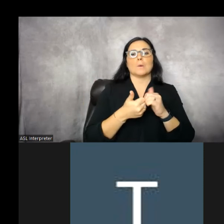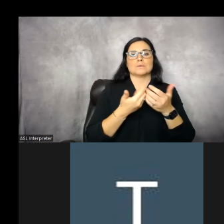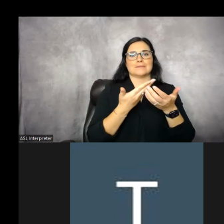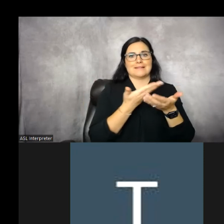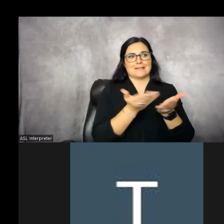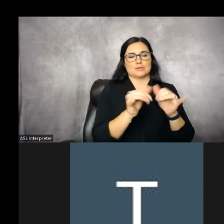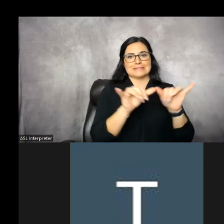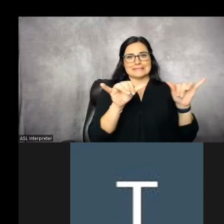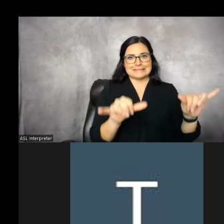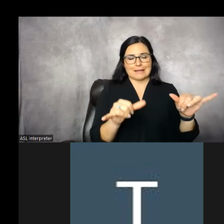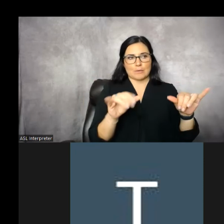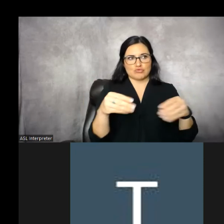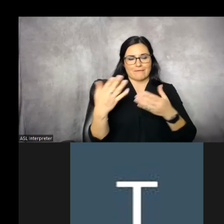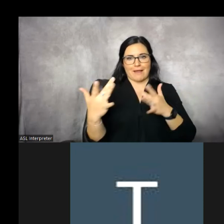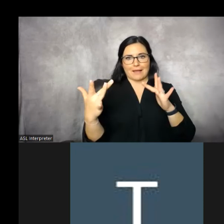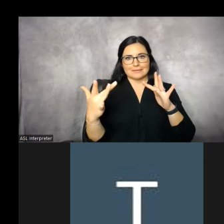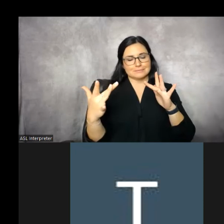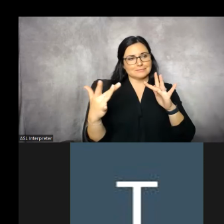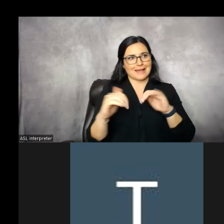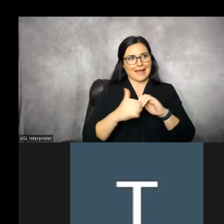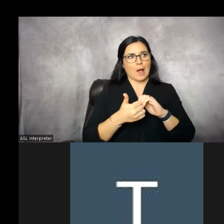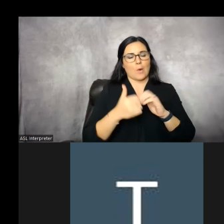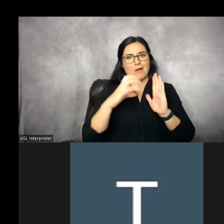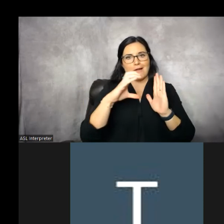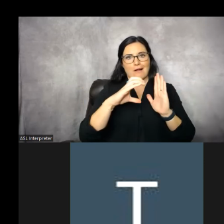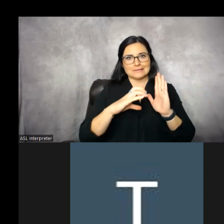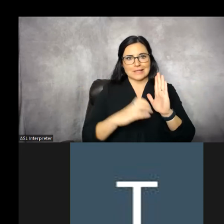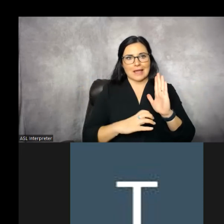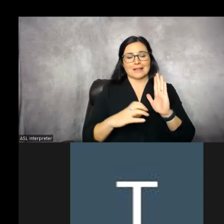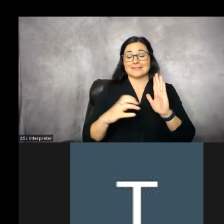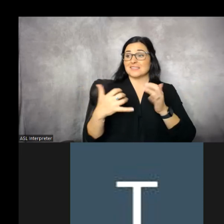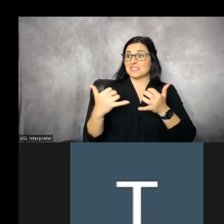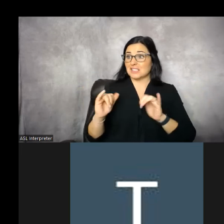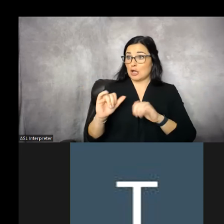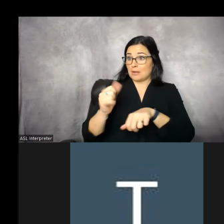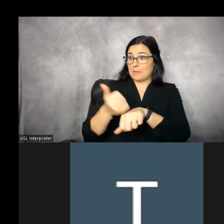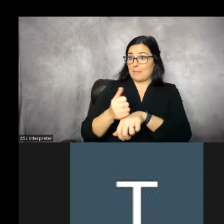Are we looking at trying to resurrect that or implement that for the CCs?